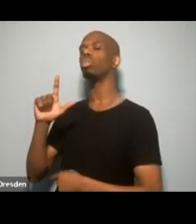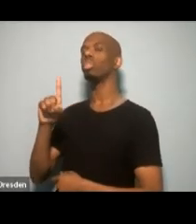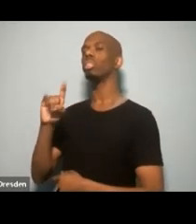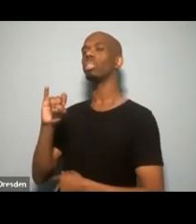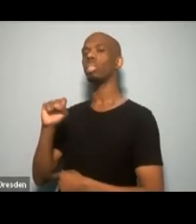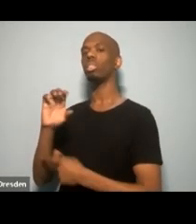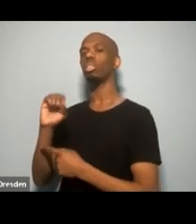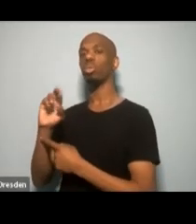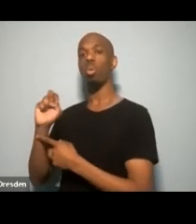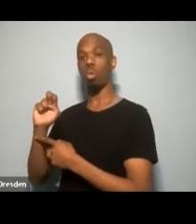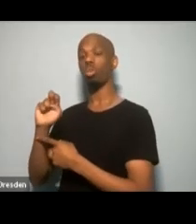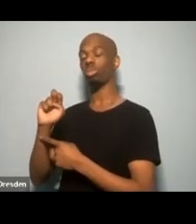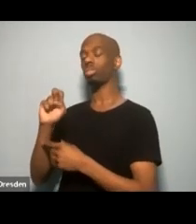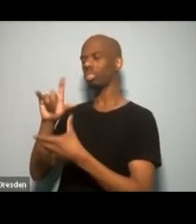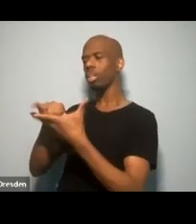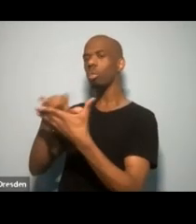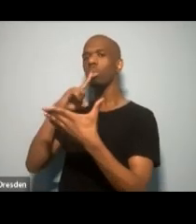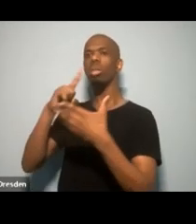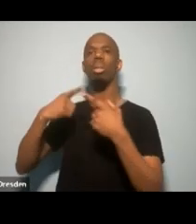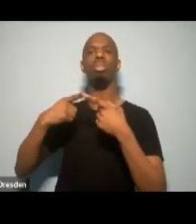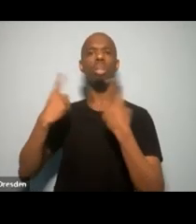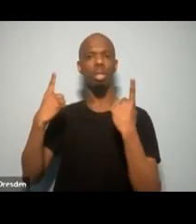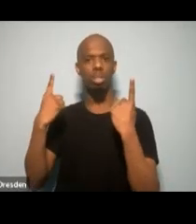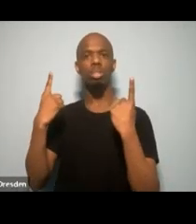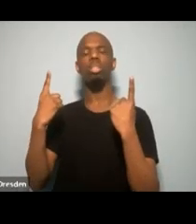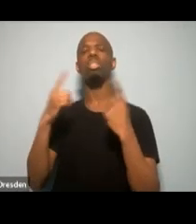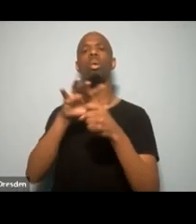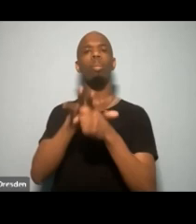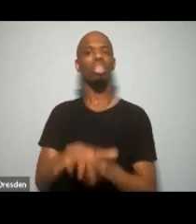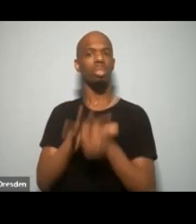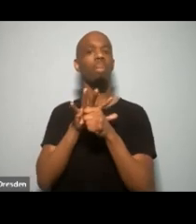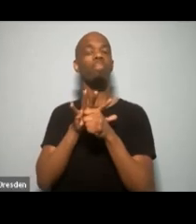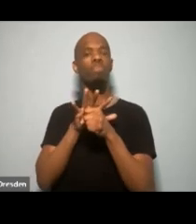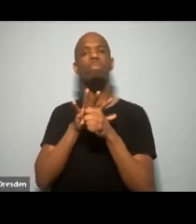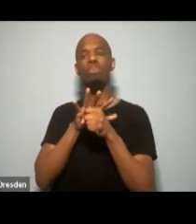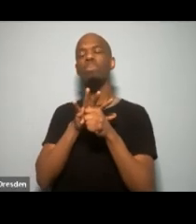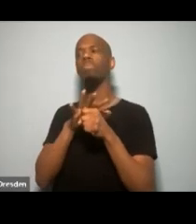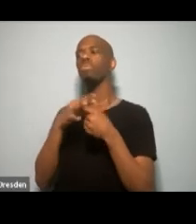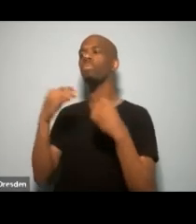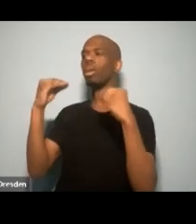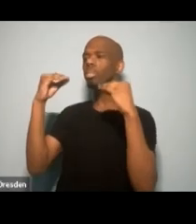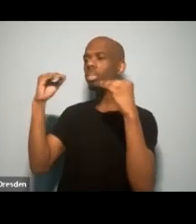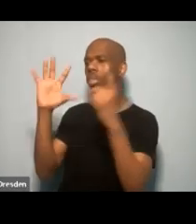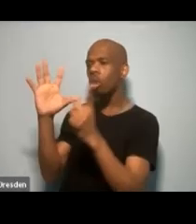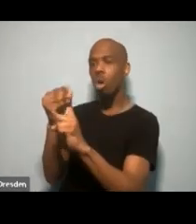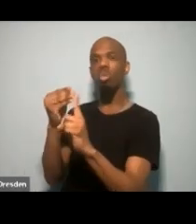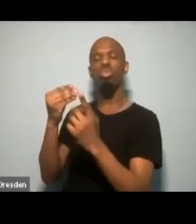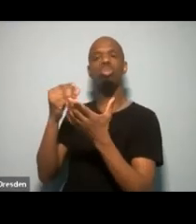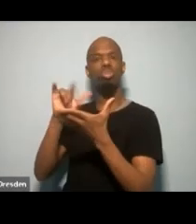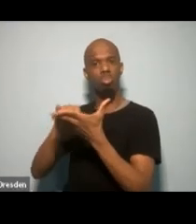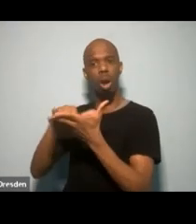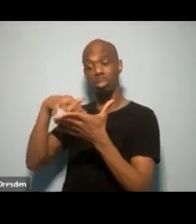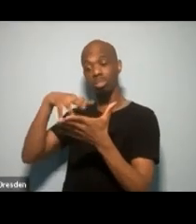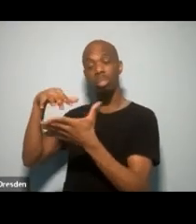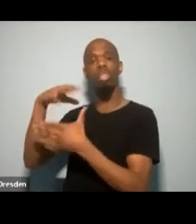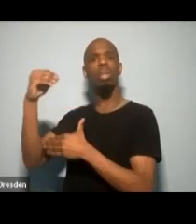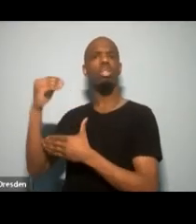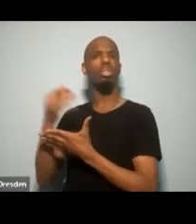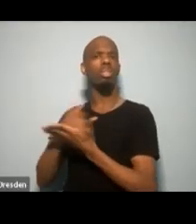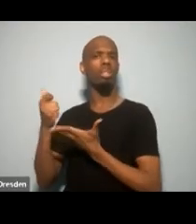of pedagogy and scholarship. The book launch today convenes, as I mentioned before, experts,